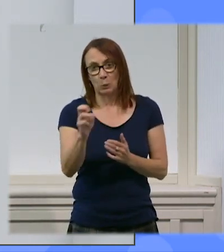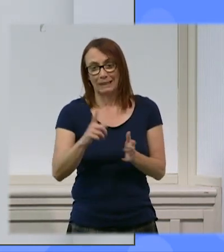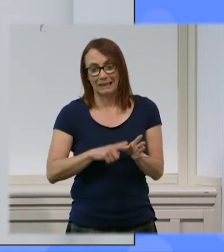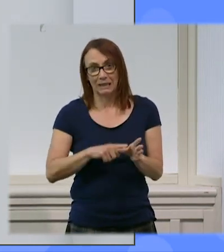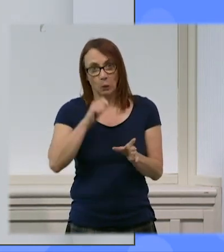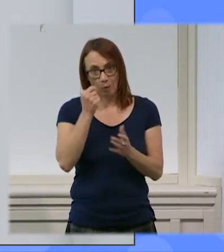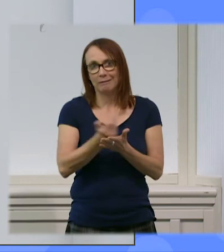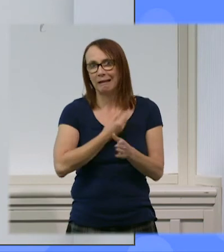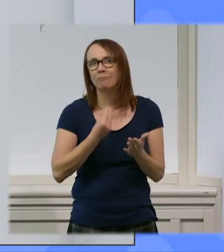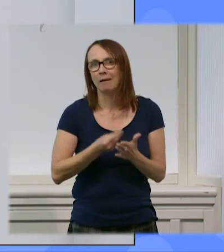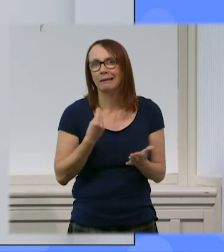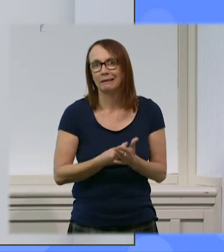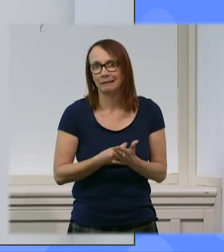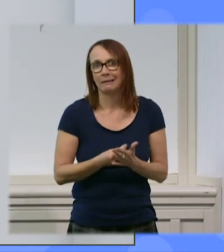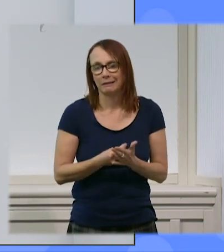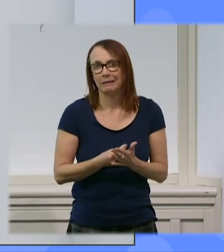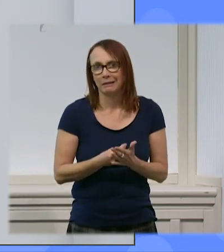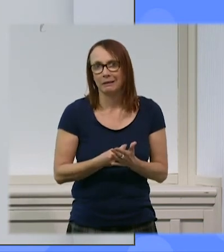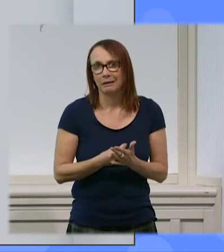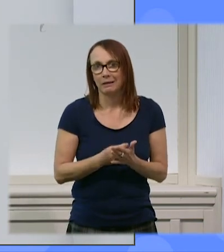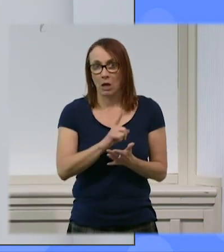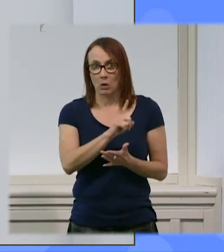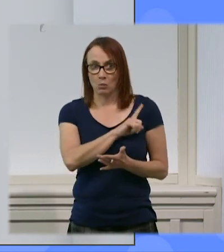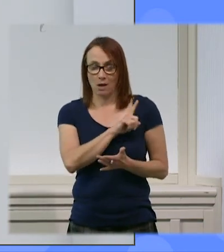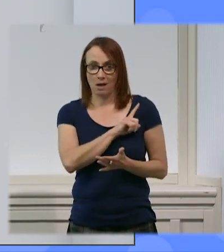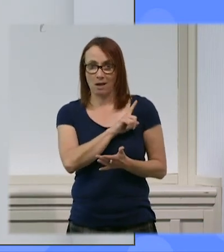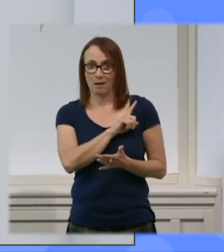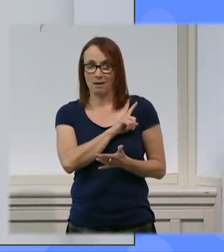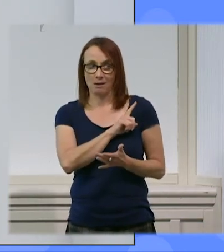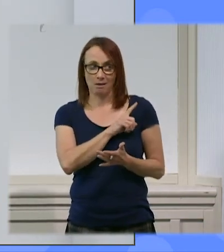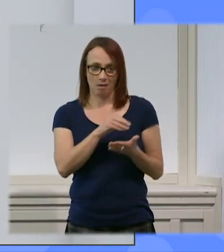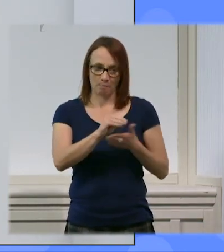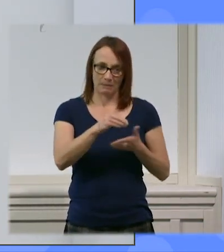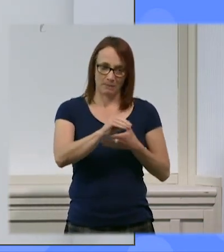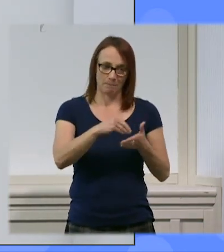because actually we're going to be reducing what we pay for what we heat